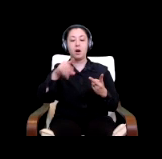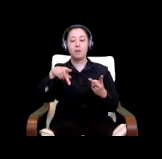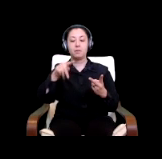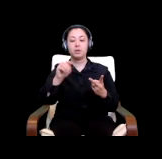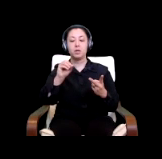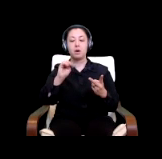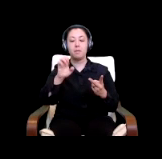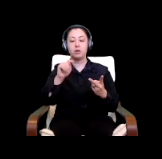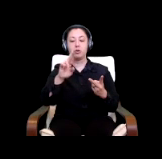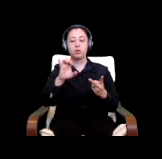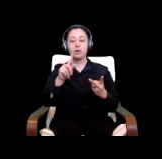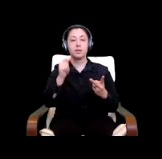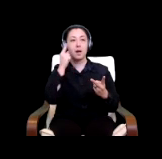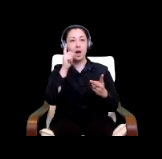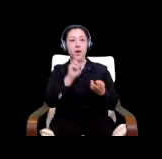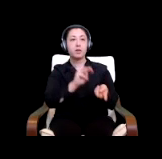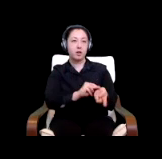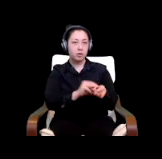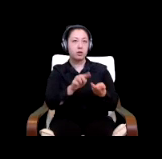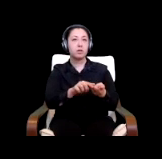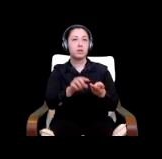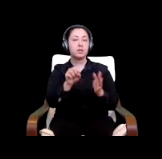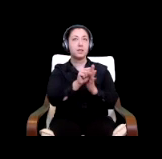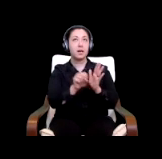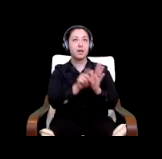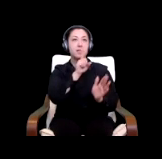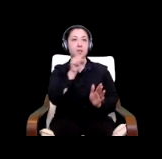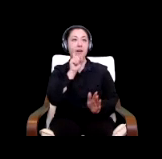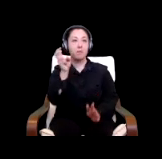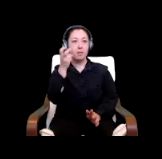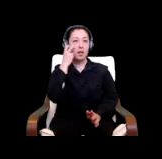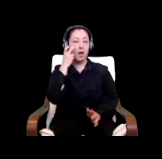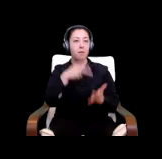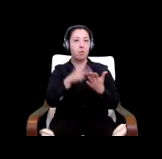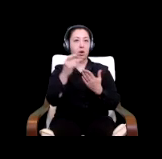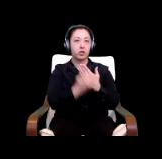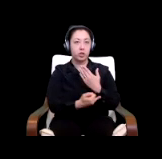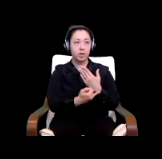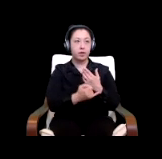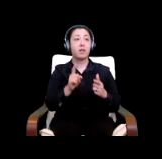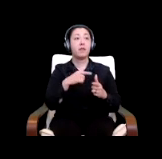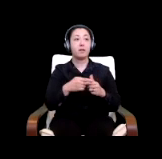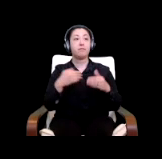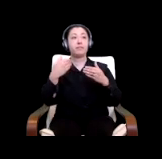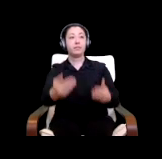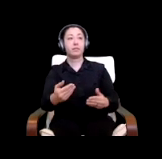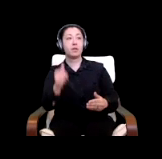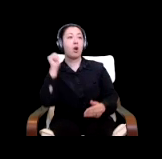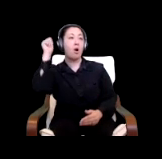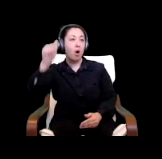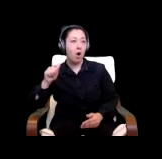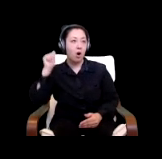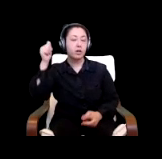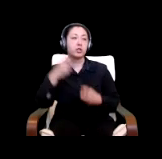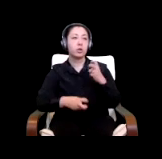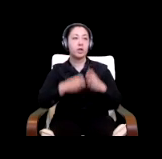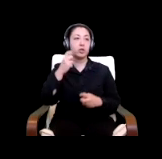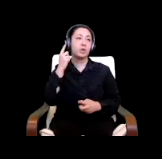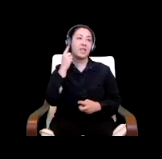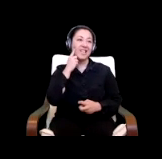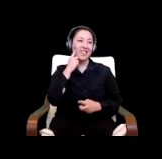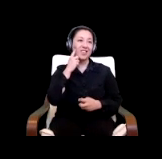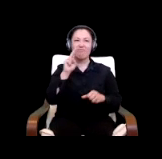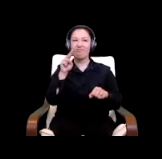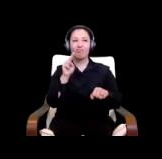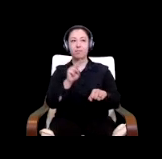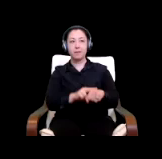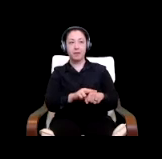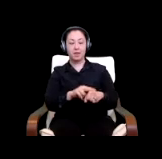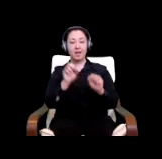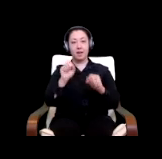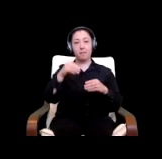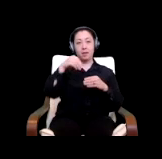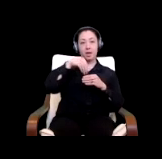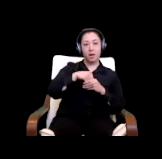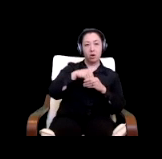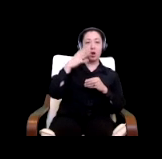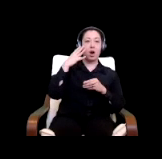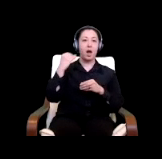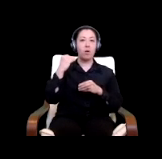Auditory issues or ear abnormalities occurs in the inner, middle and outer ear. So the